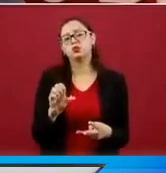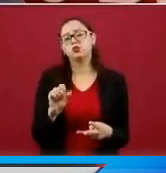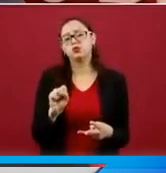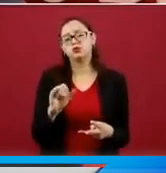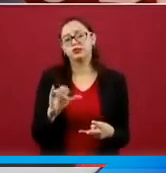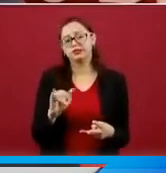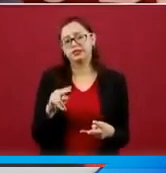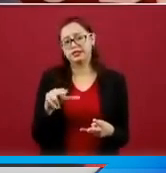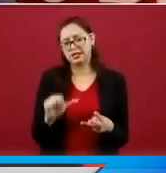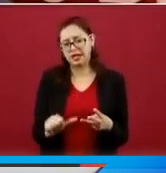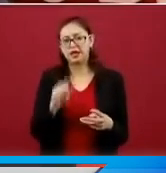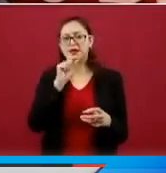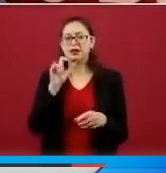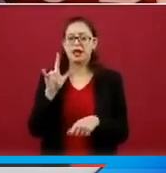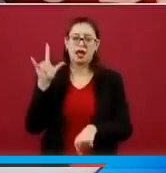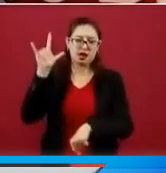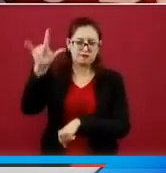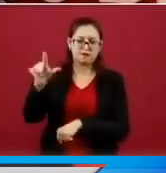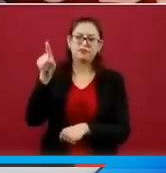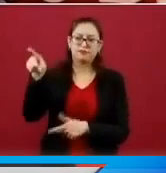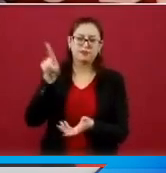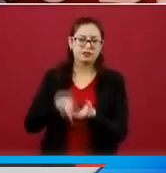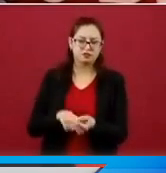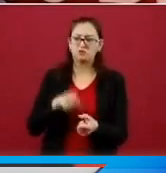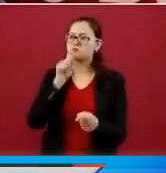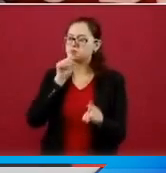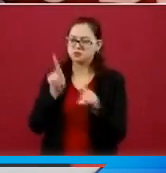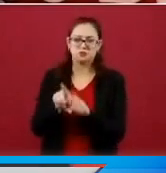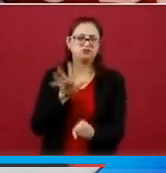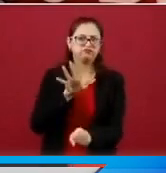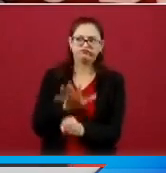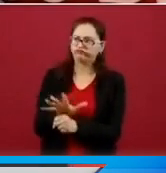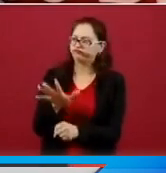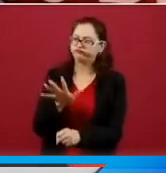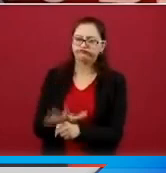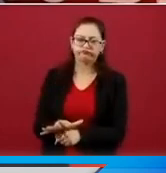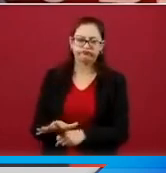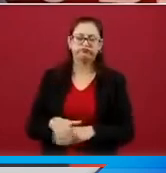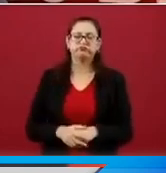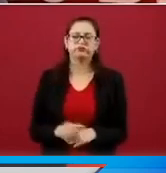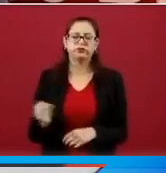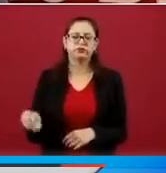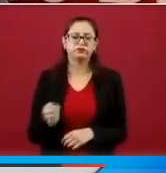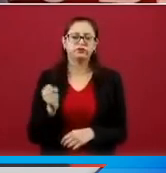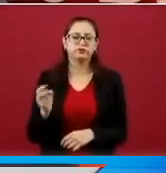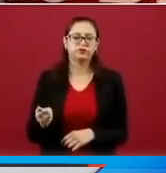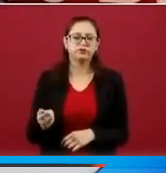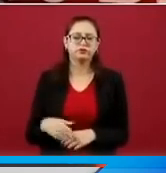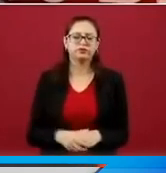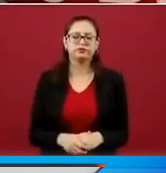so far an average of 8 thousand barrels are stolen per day likewise, the action of combat fuel theft